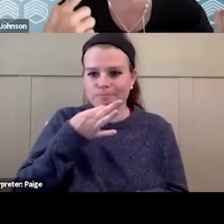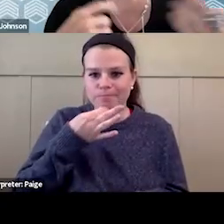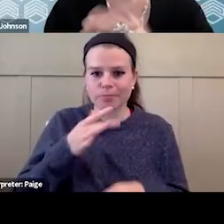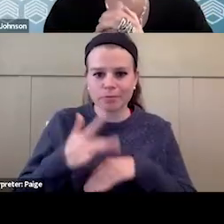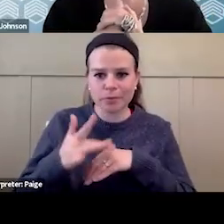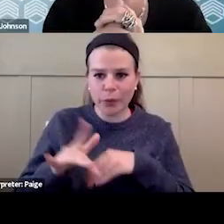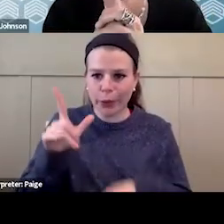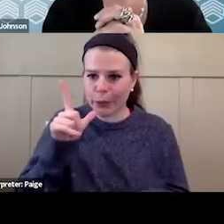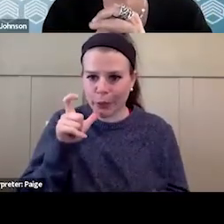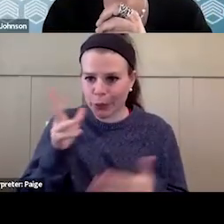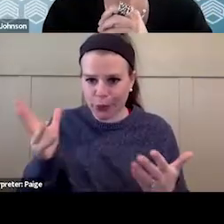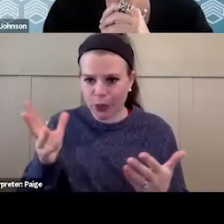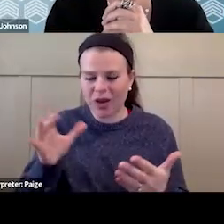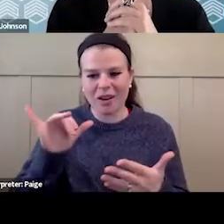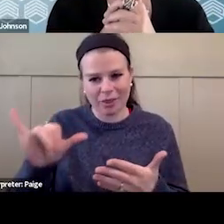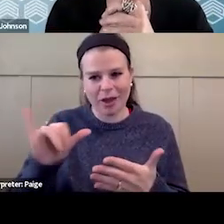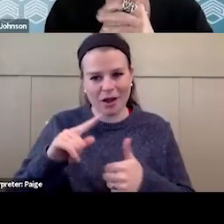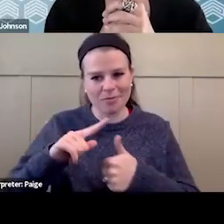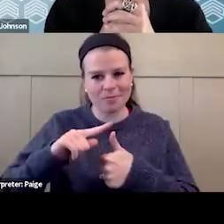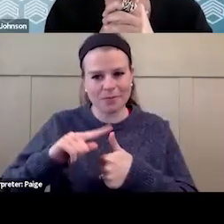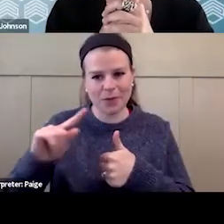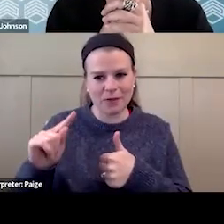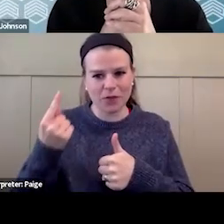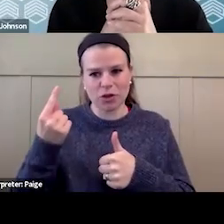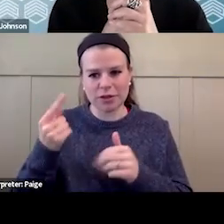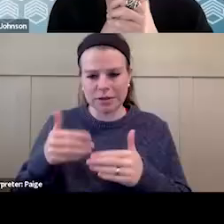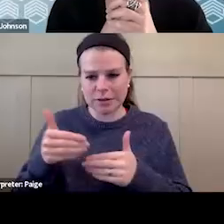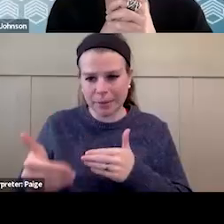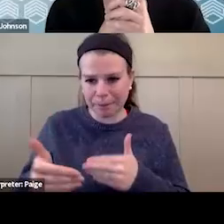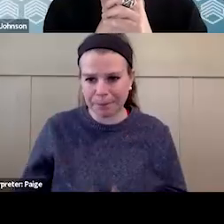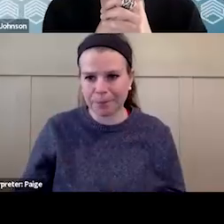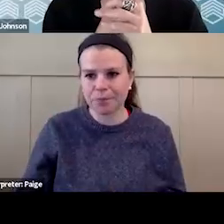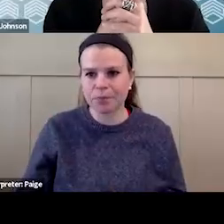I would say that that would be the first step. Judge, what do you think?